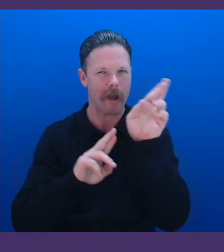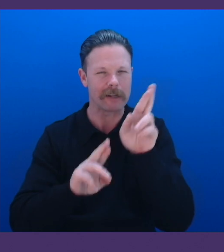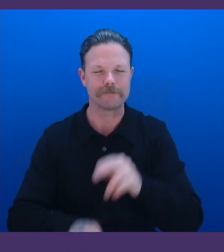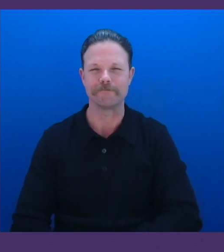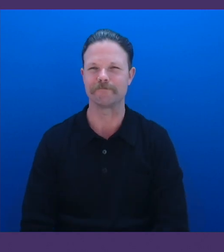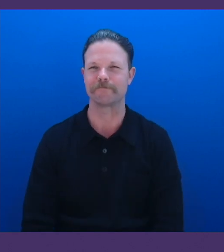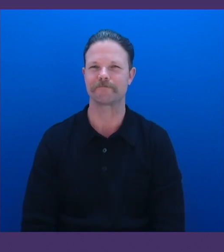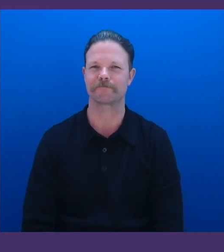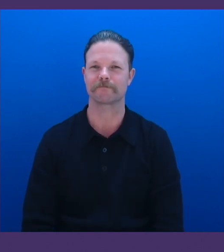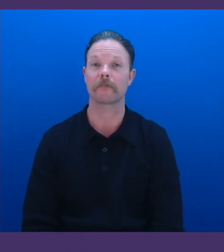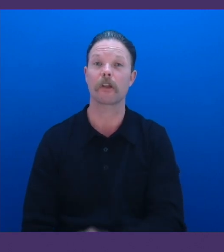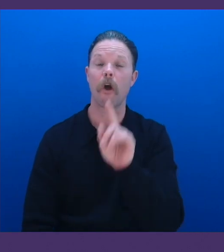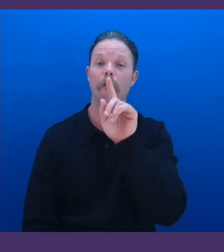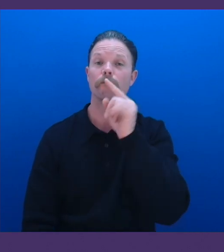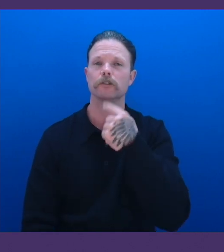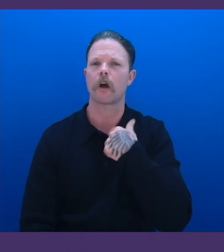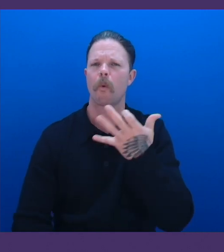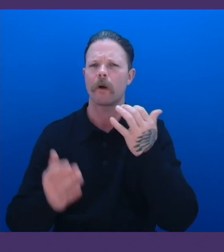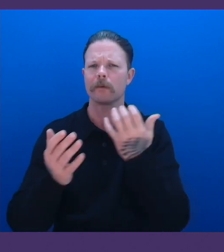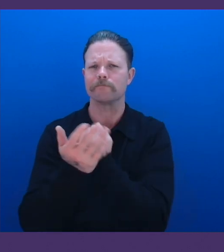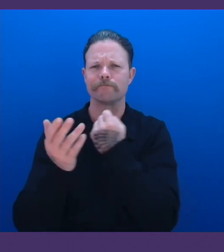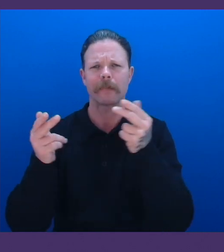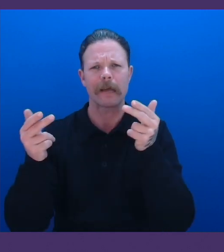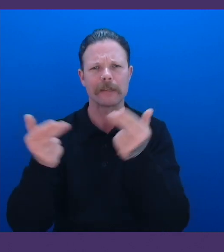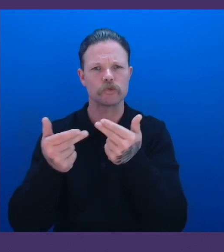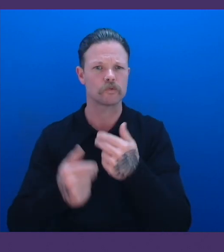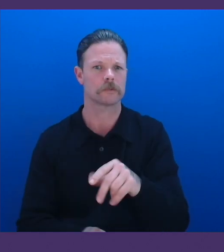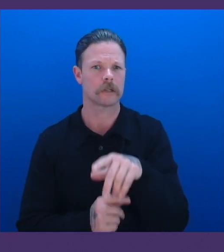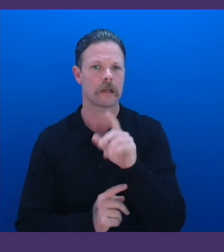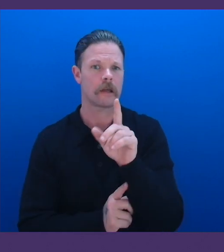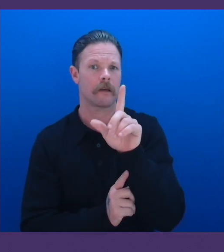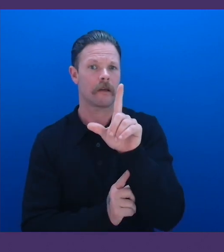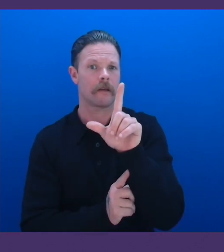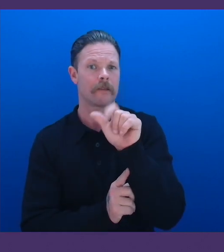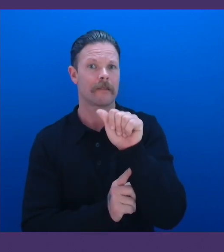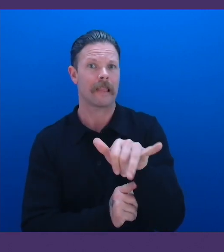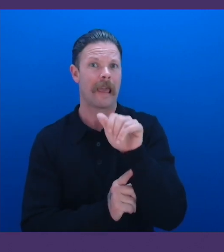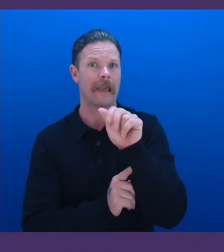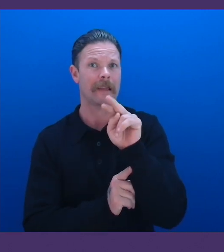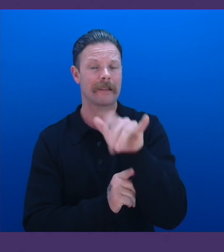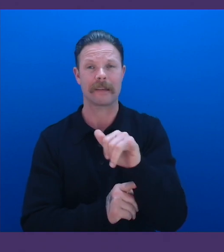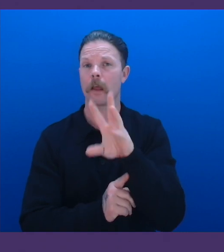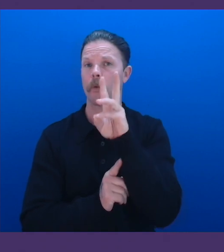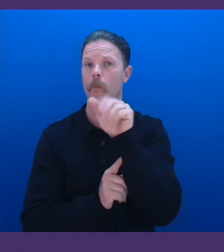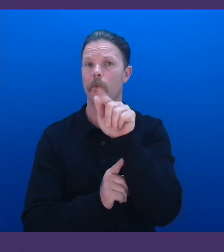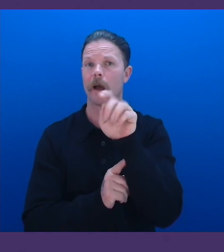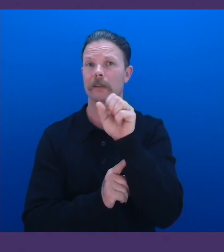First, I'm going to introduce Léonie Watson. Léonie, welcome. Léonie Watson: Thank you, Jamie.